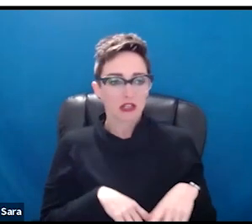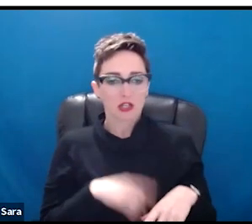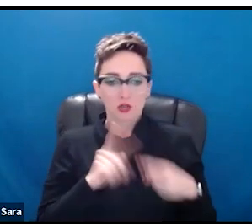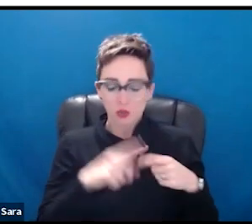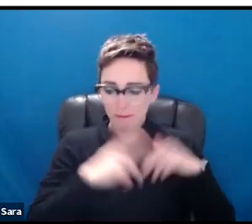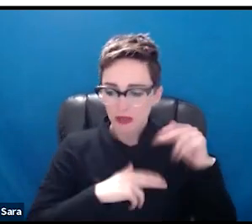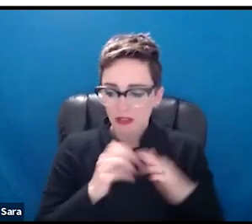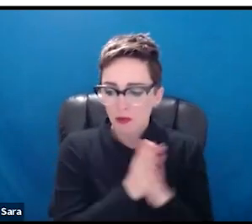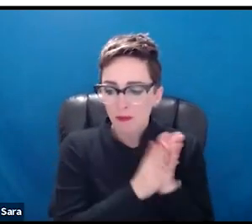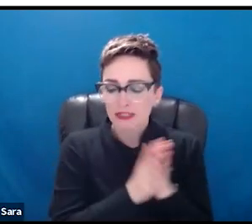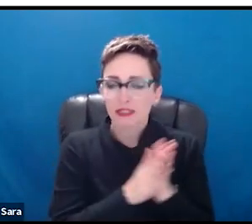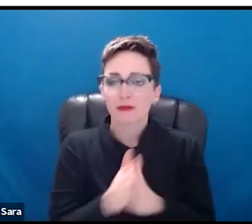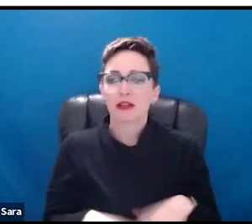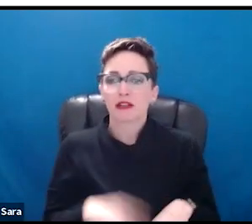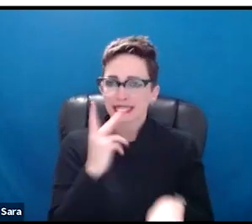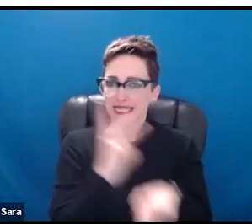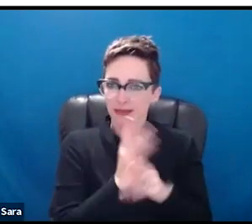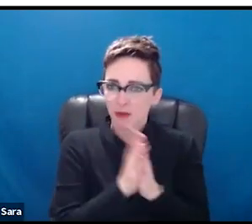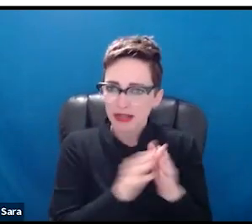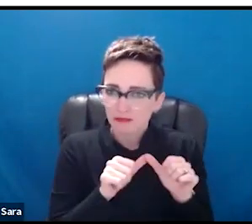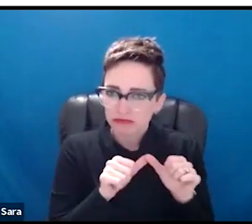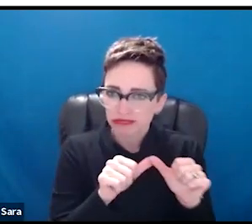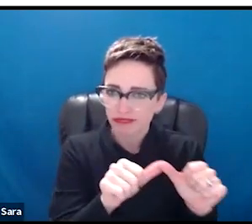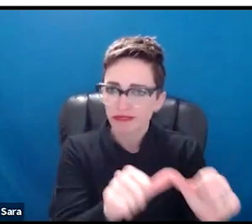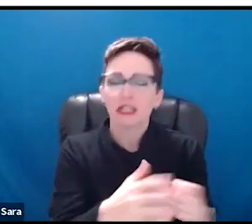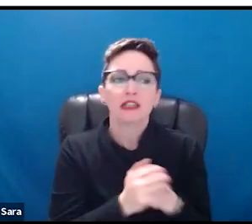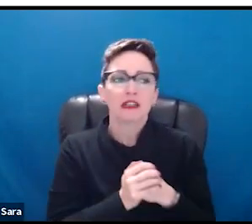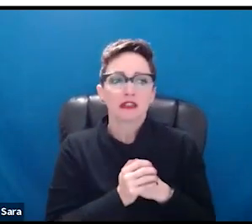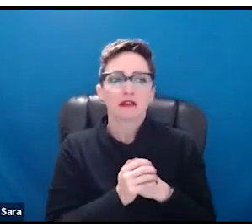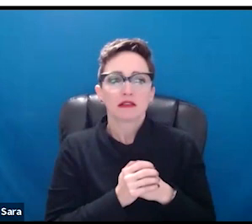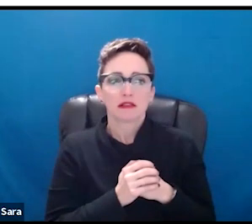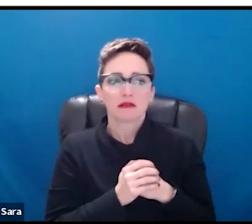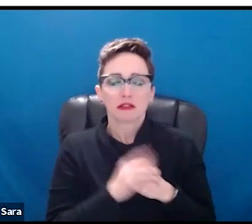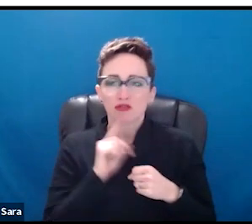unpack tough issues, and enhance planning